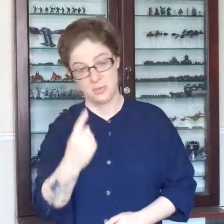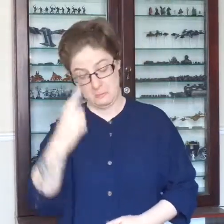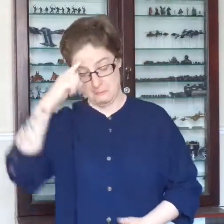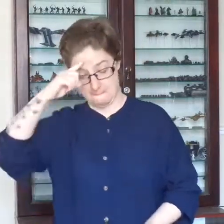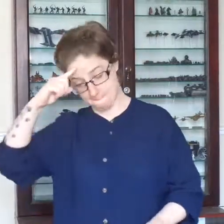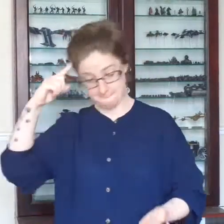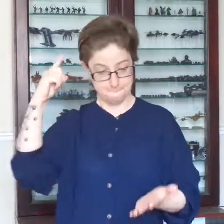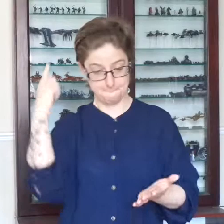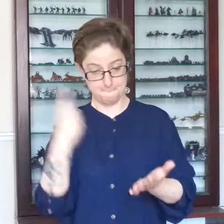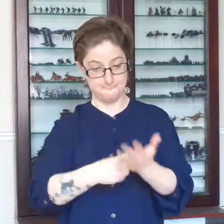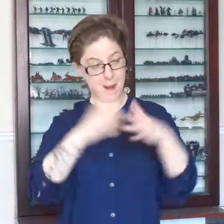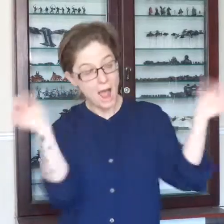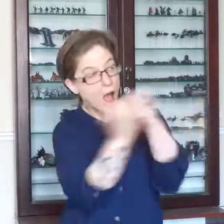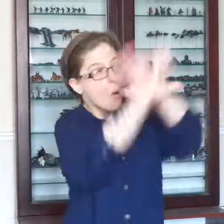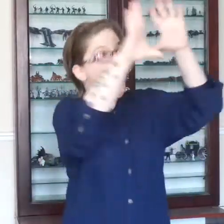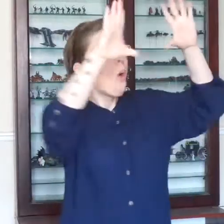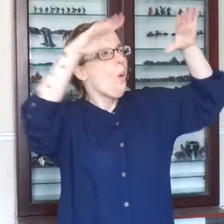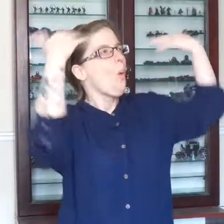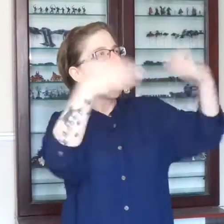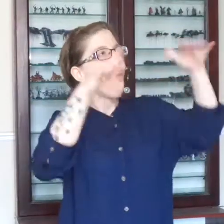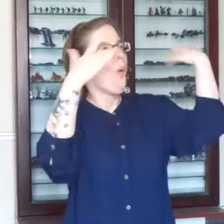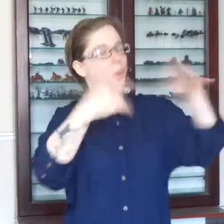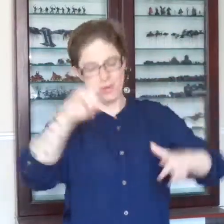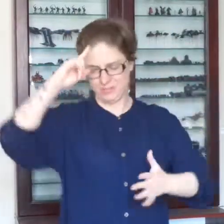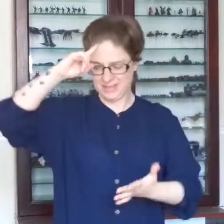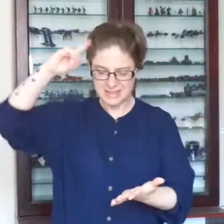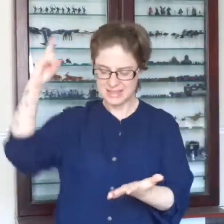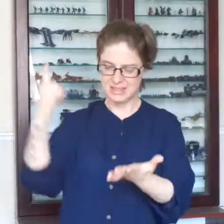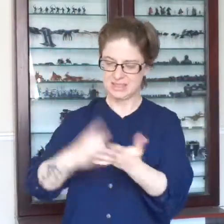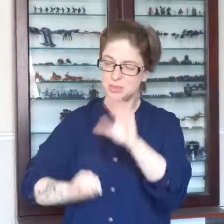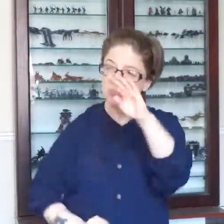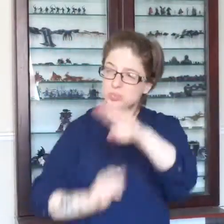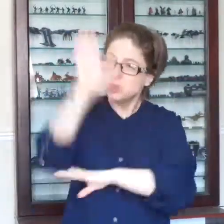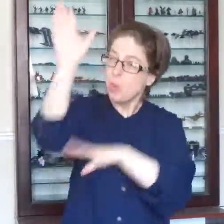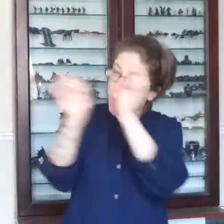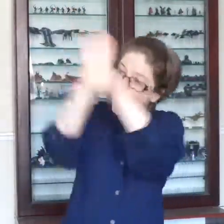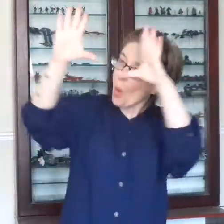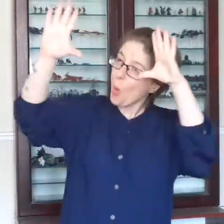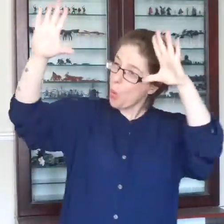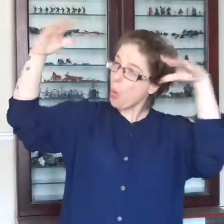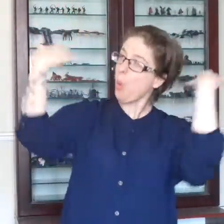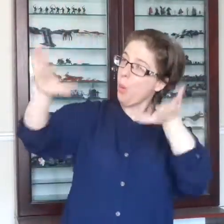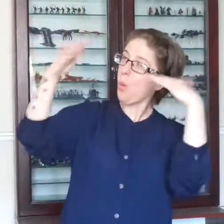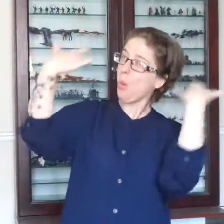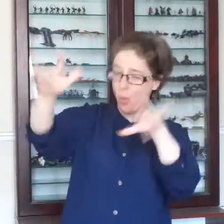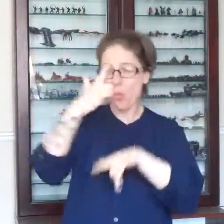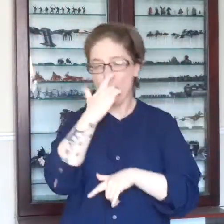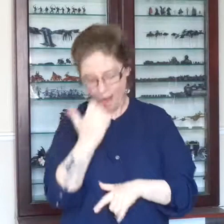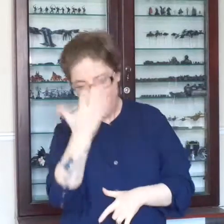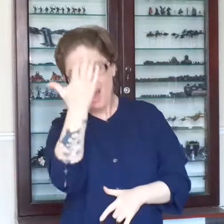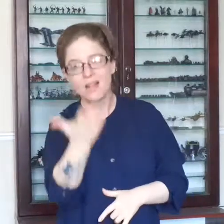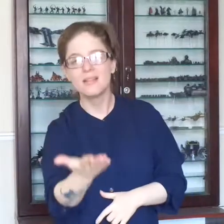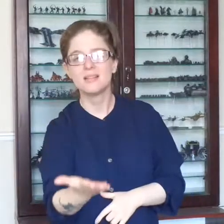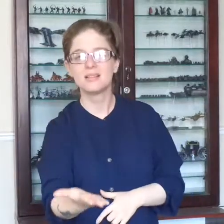It takes one hot second to turn it around It takes one hot second to turn it around